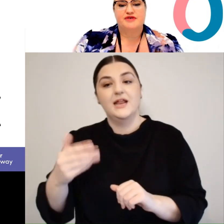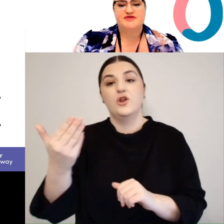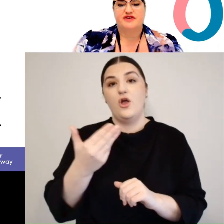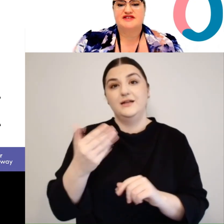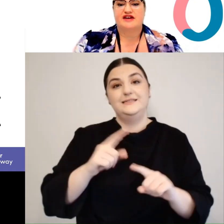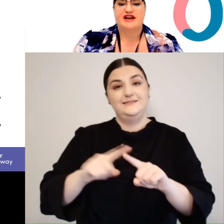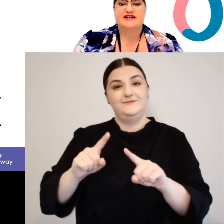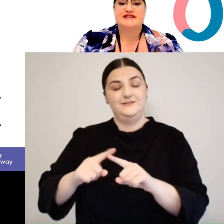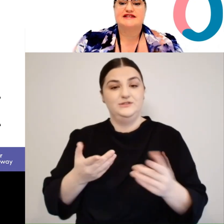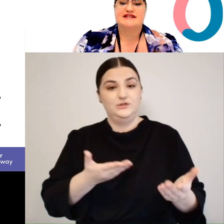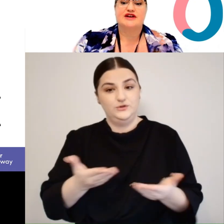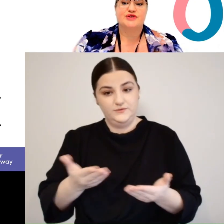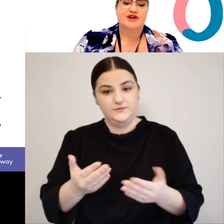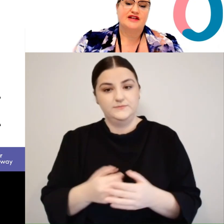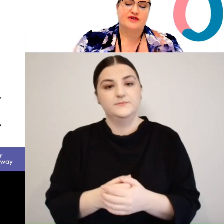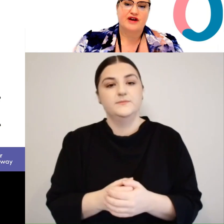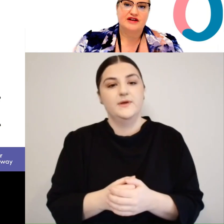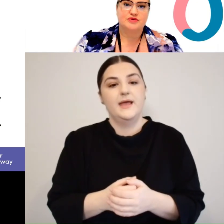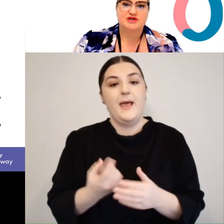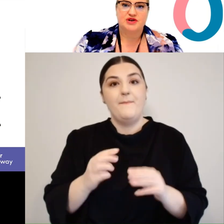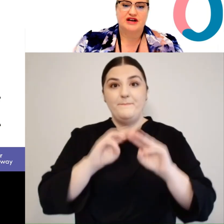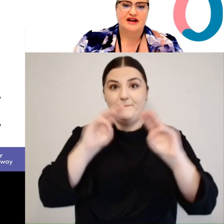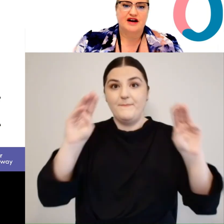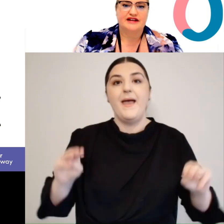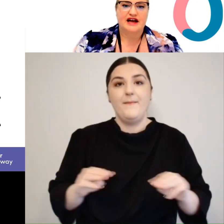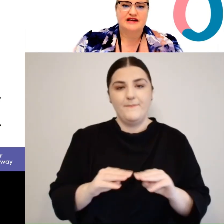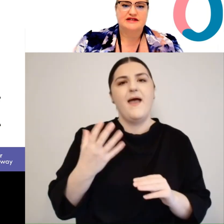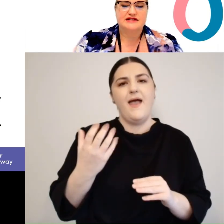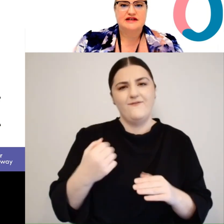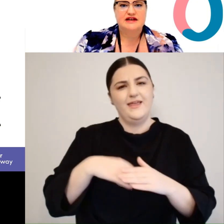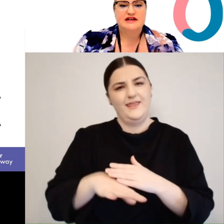A map of service areas is included in the Grant Opportunity Guidelines.